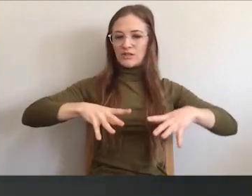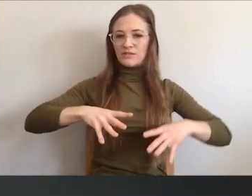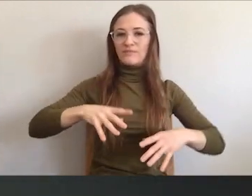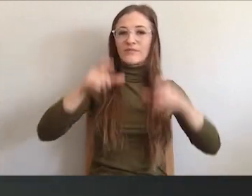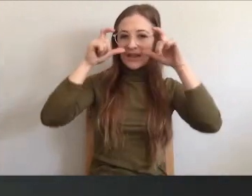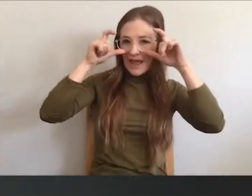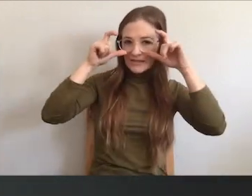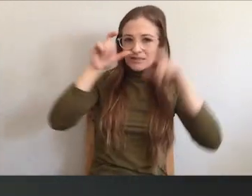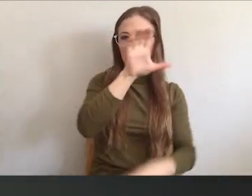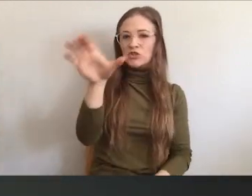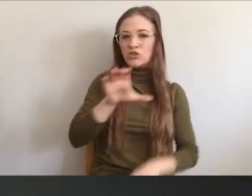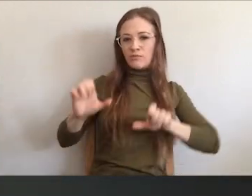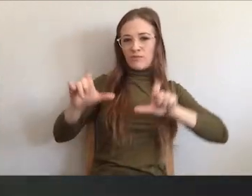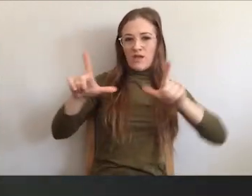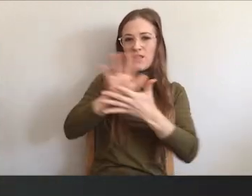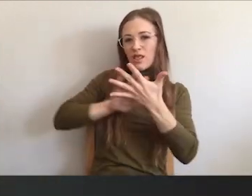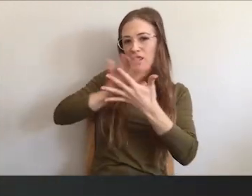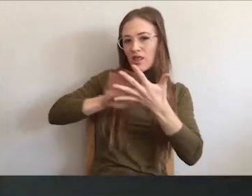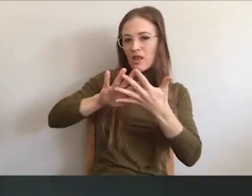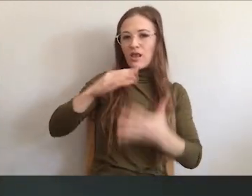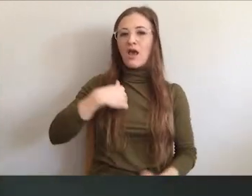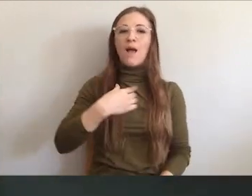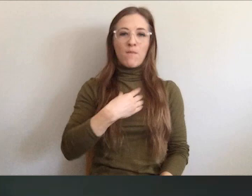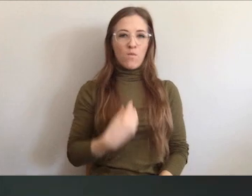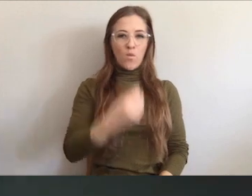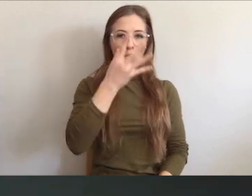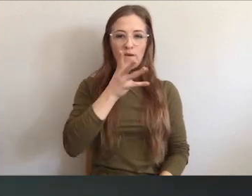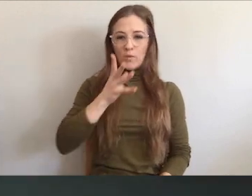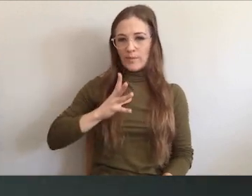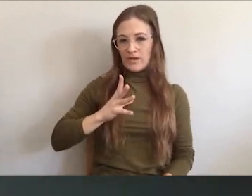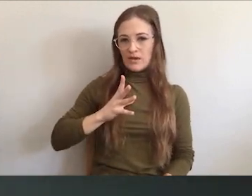Glasses. My Zoom background is blurred out. I'm a white lady.